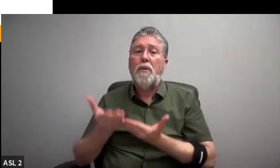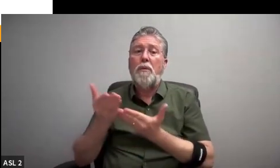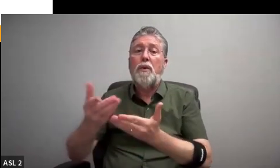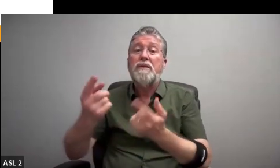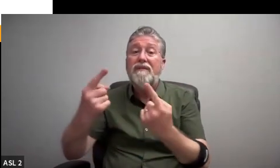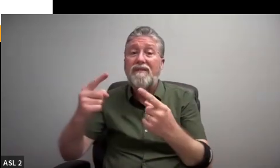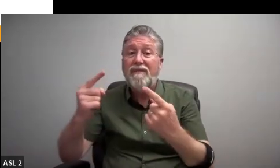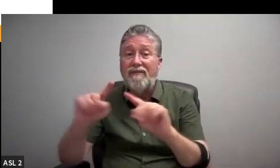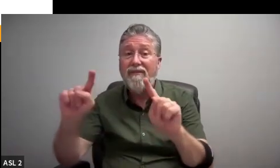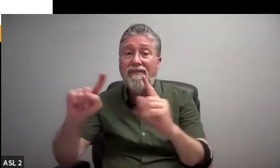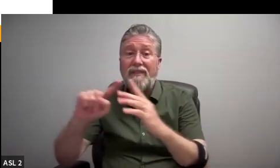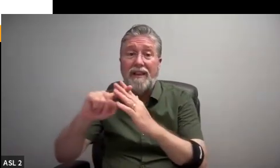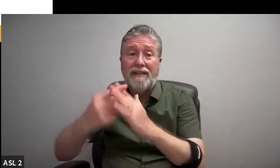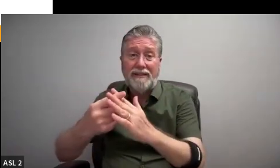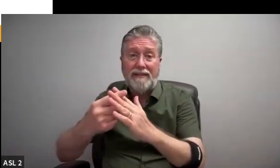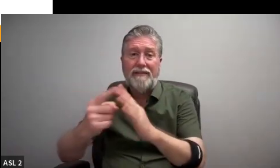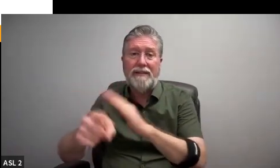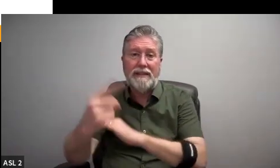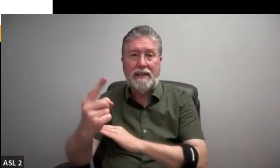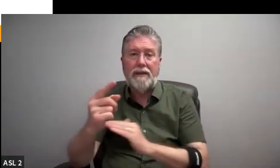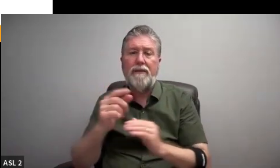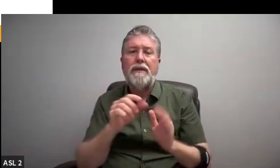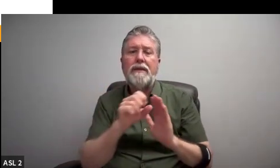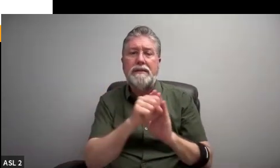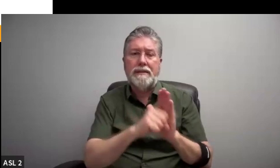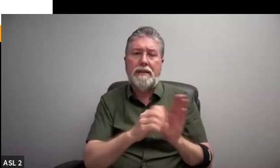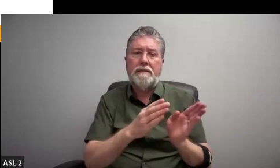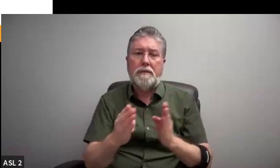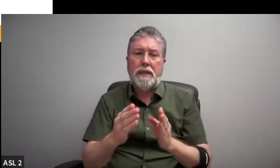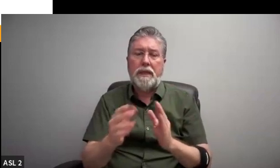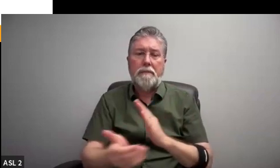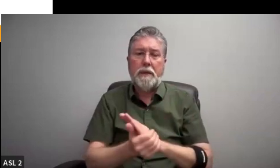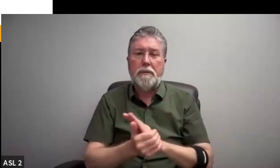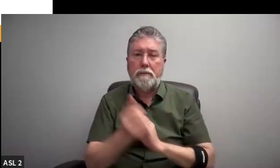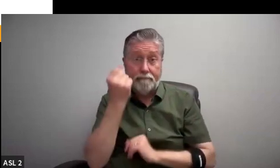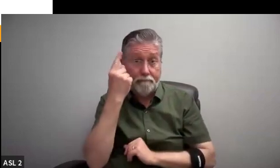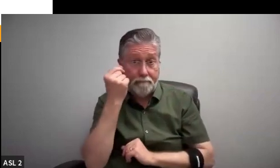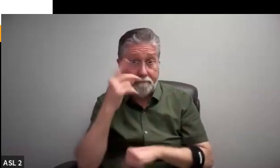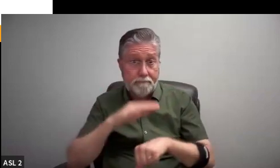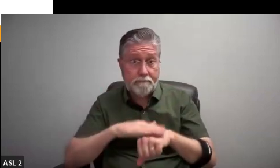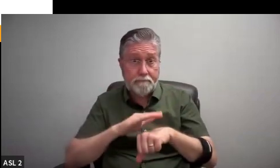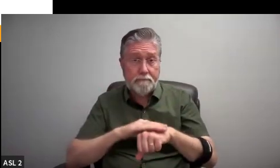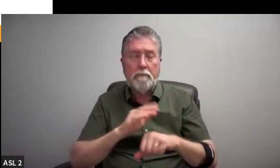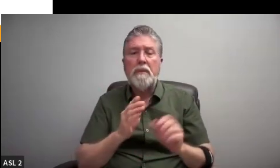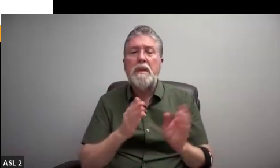of the state plan amendment. And additionally, please note state plan amendments that require